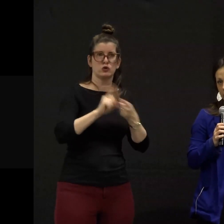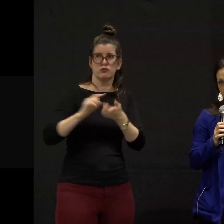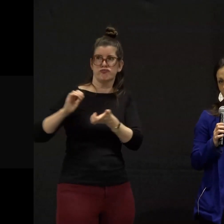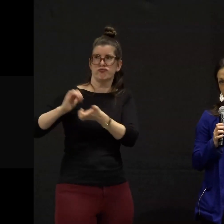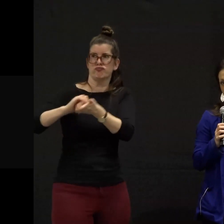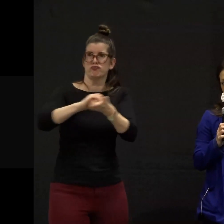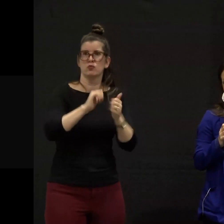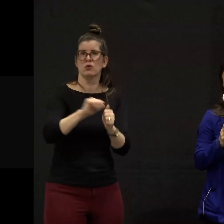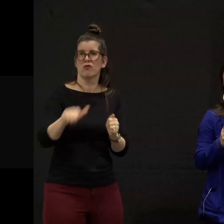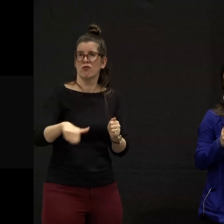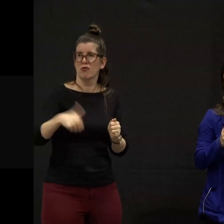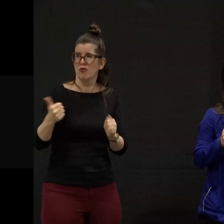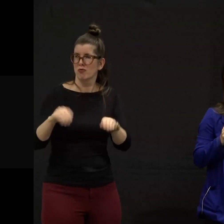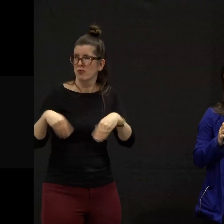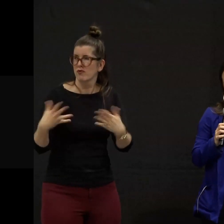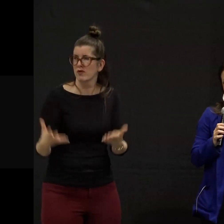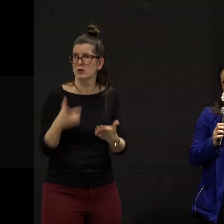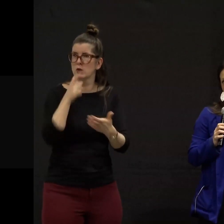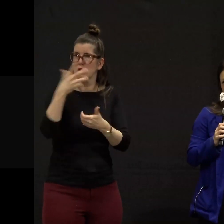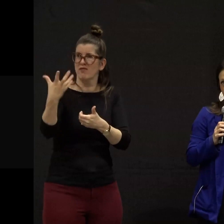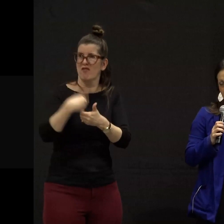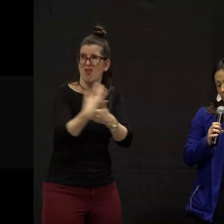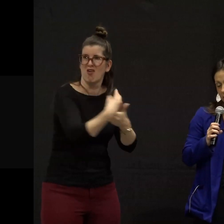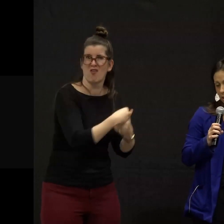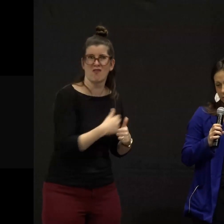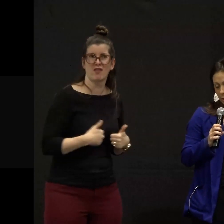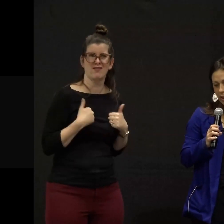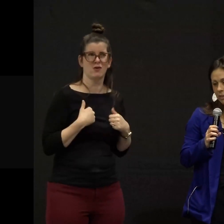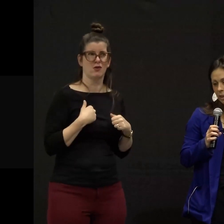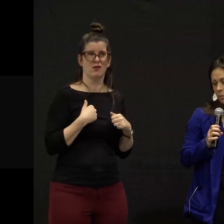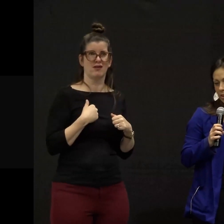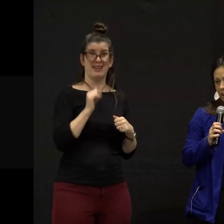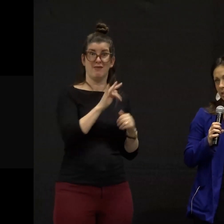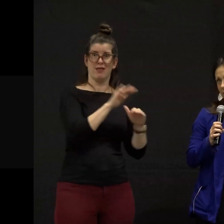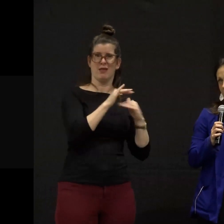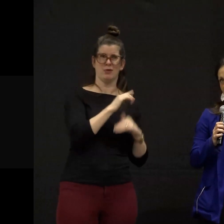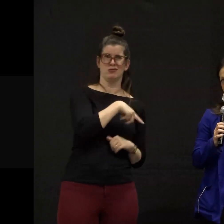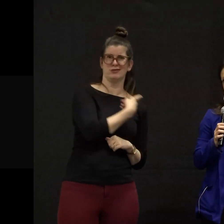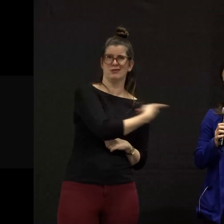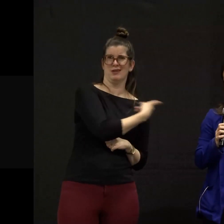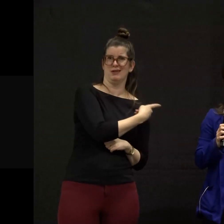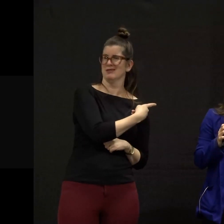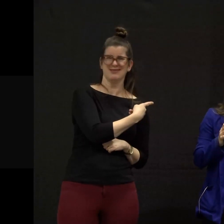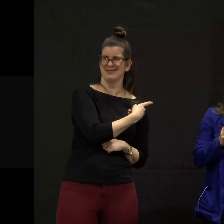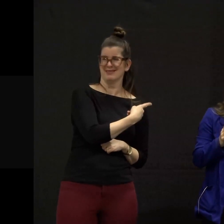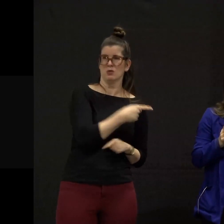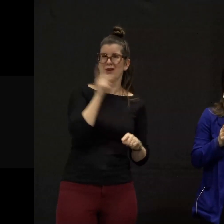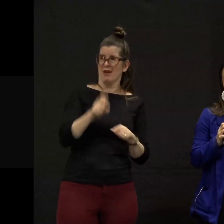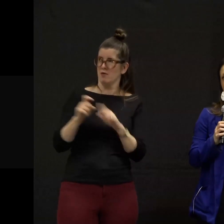involved in the child's life. We can't have a well-rounded picture if we haven't communicated with anyone else, such as the school team